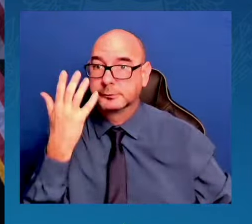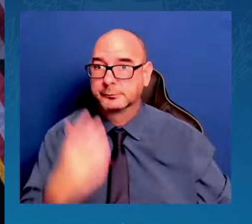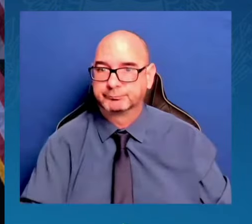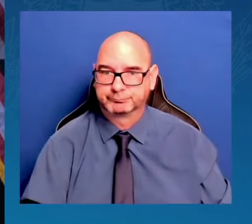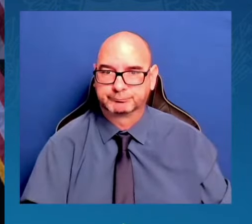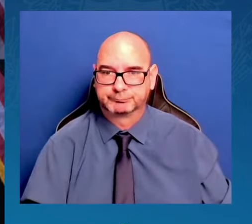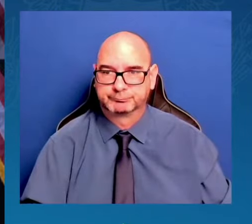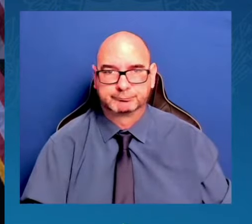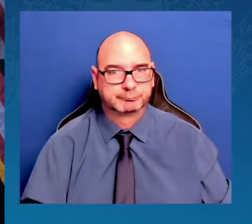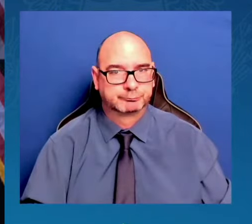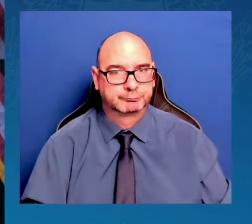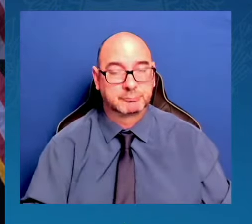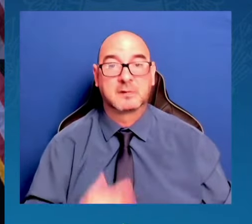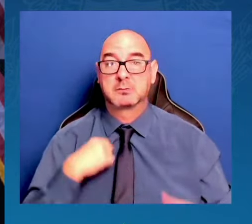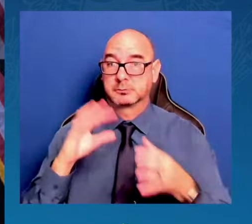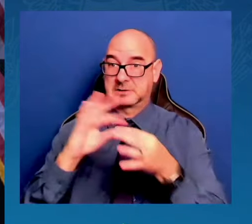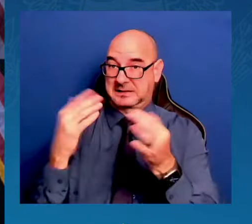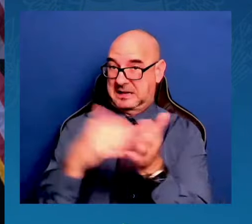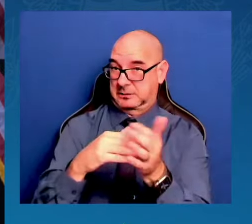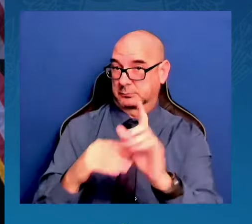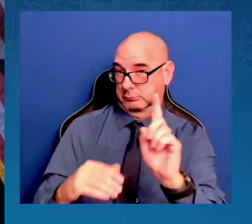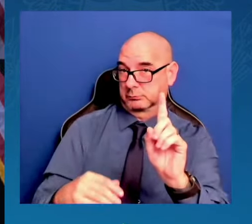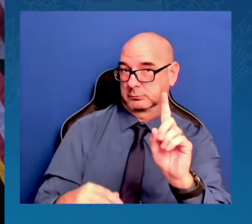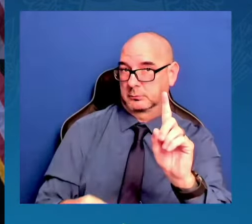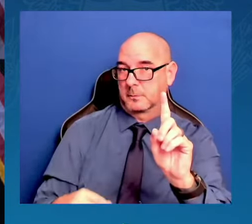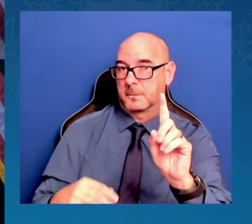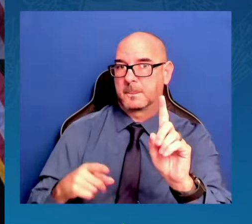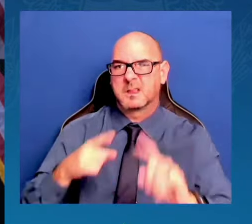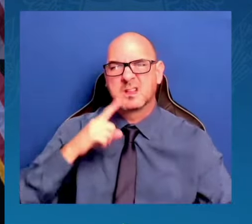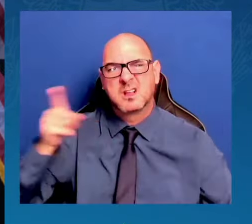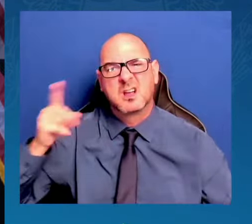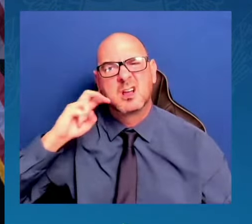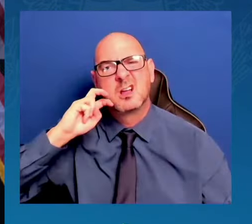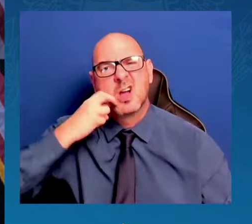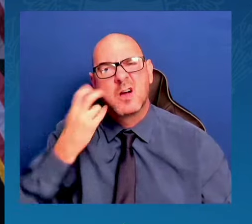How dare they?